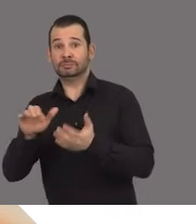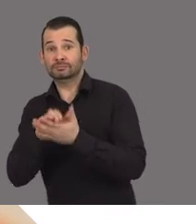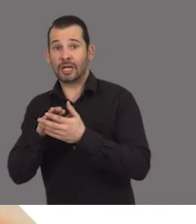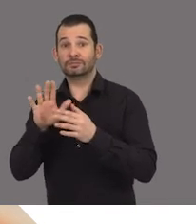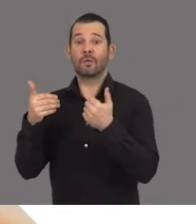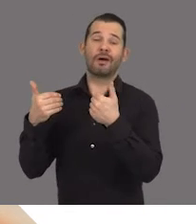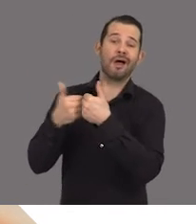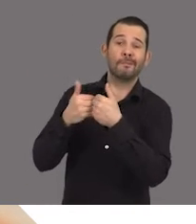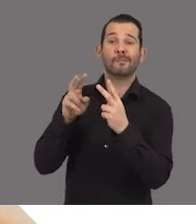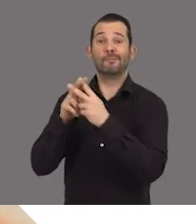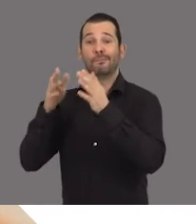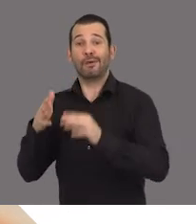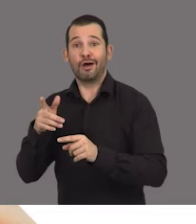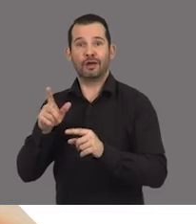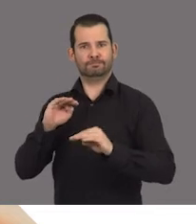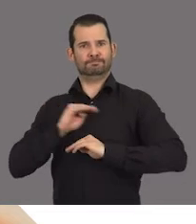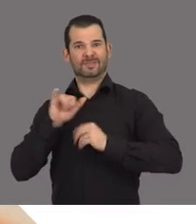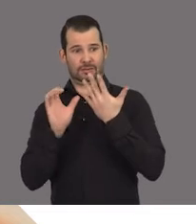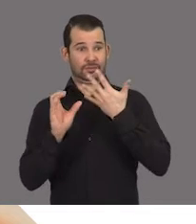partner meet the eligibility conditions.